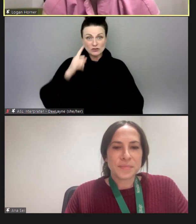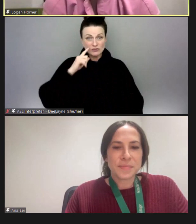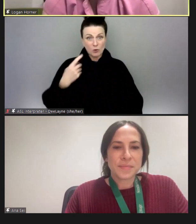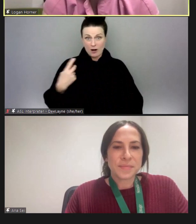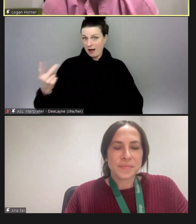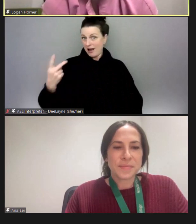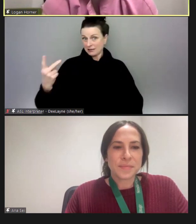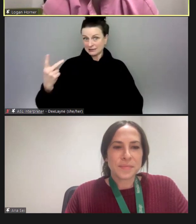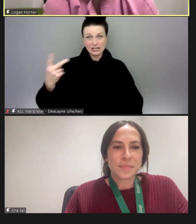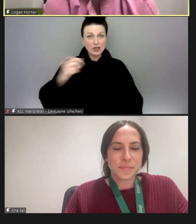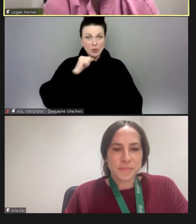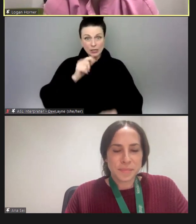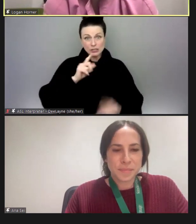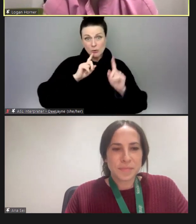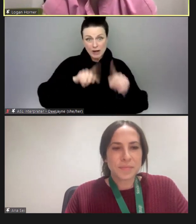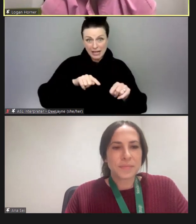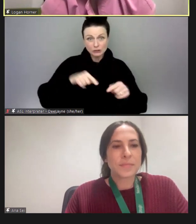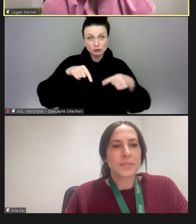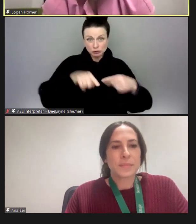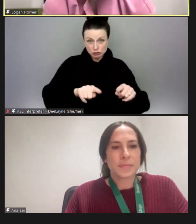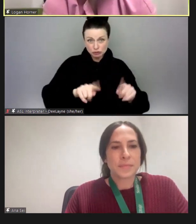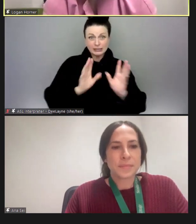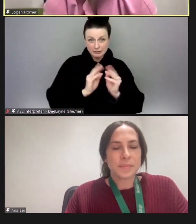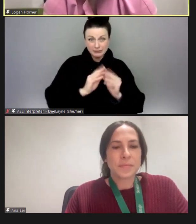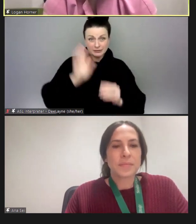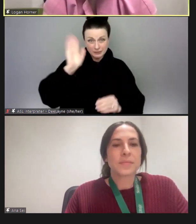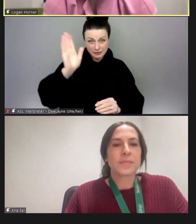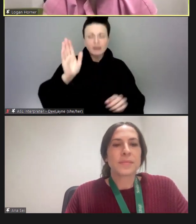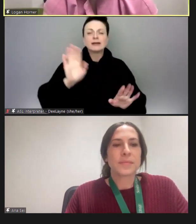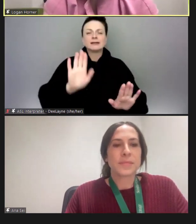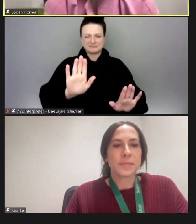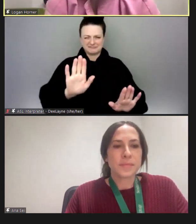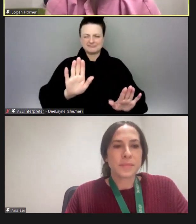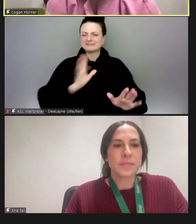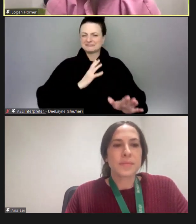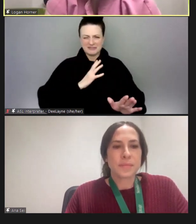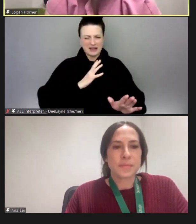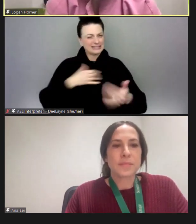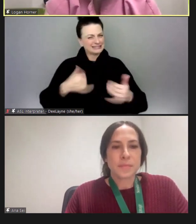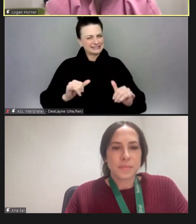get answered during the webinar you'll